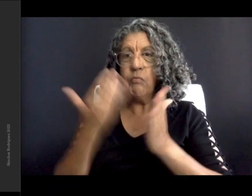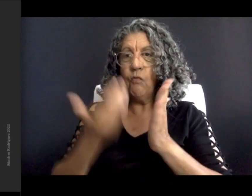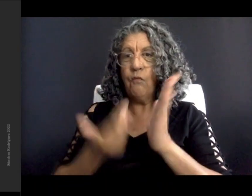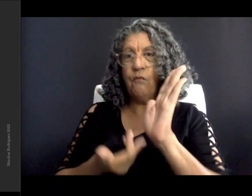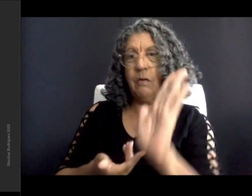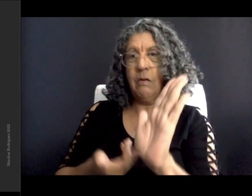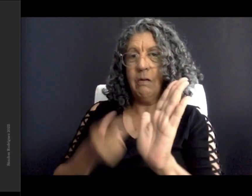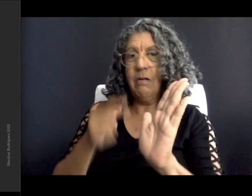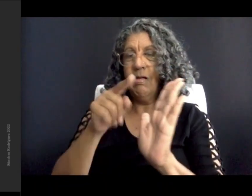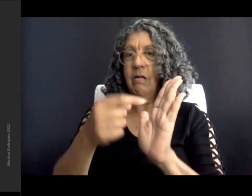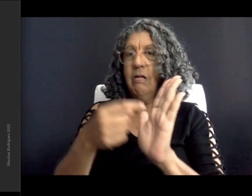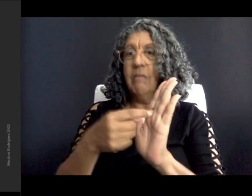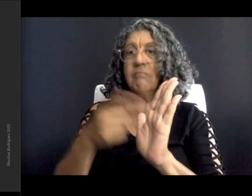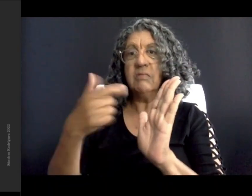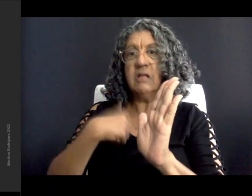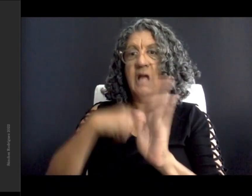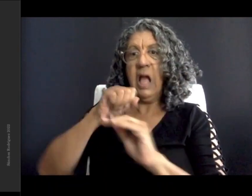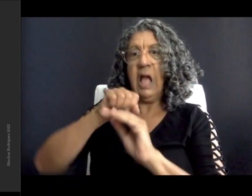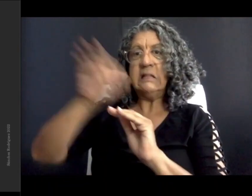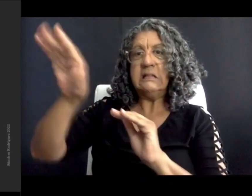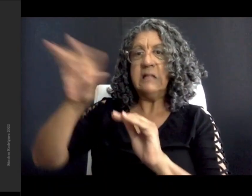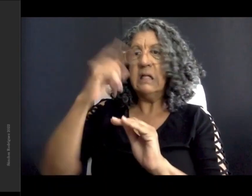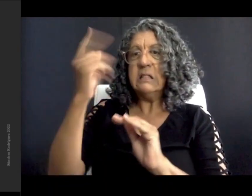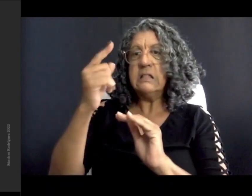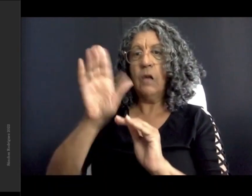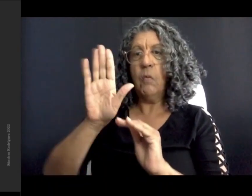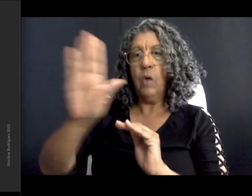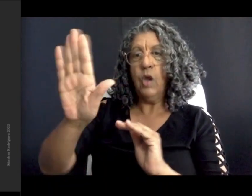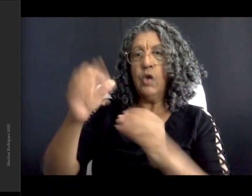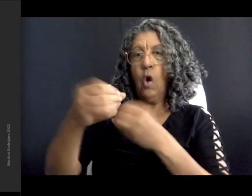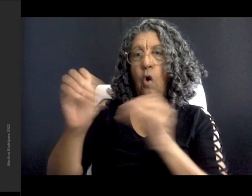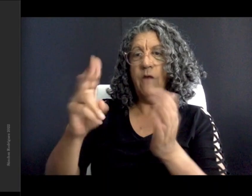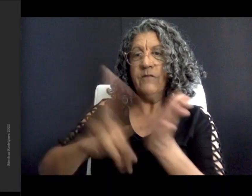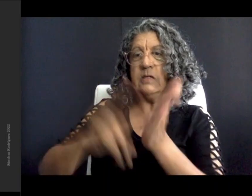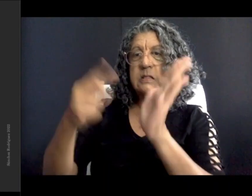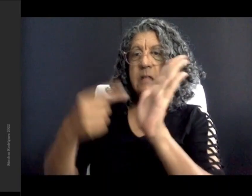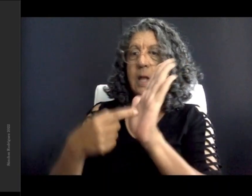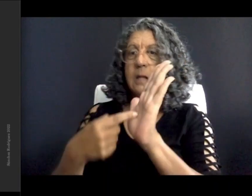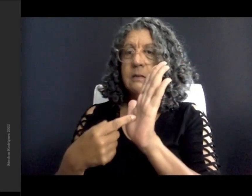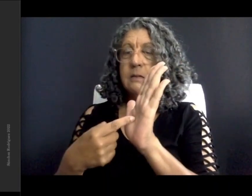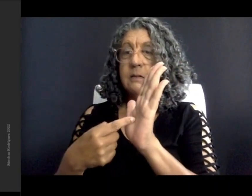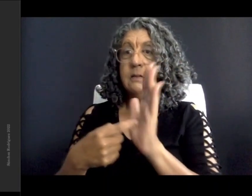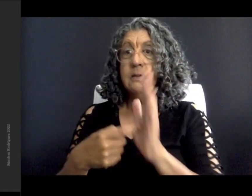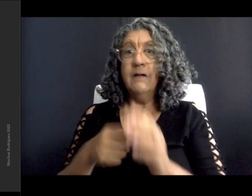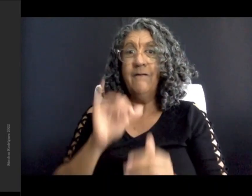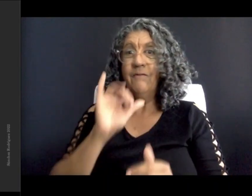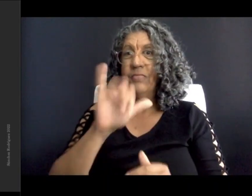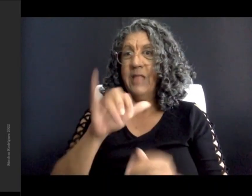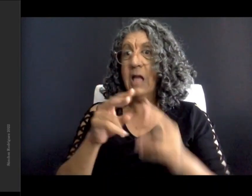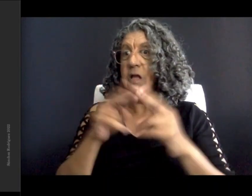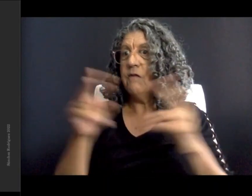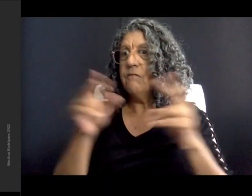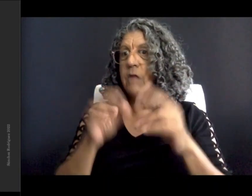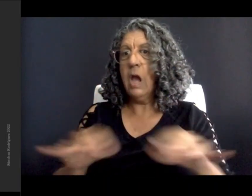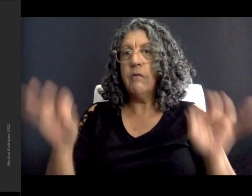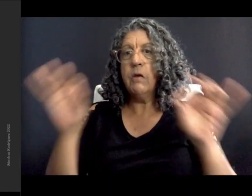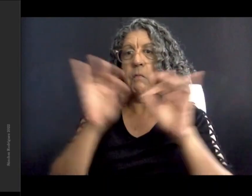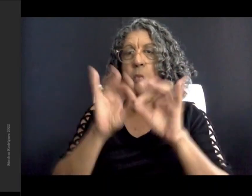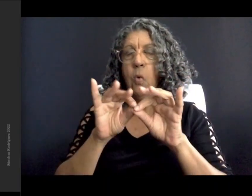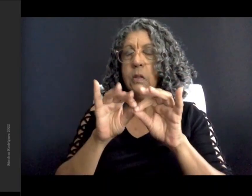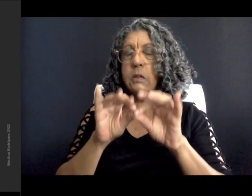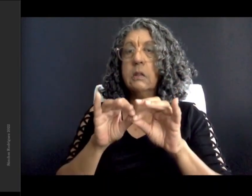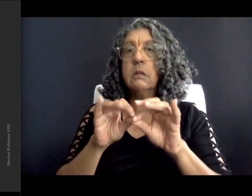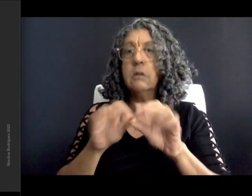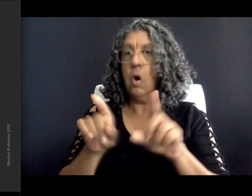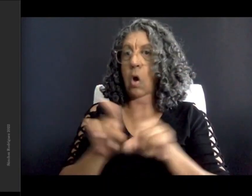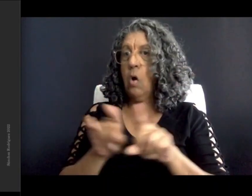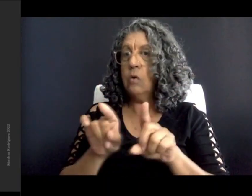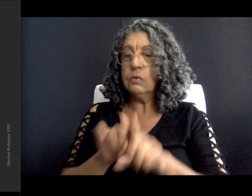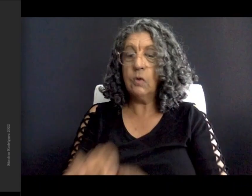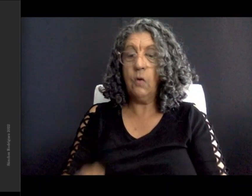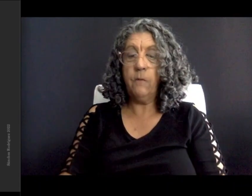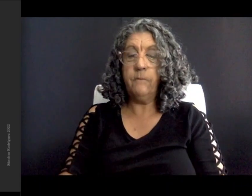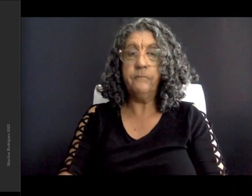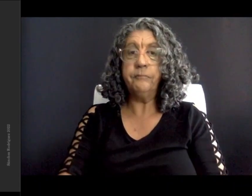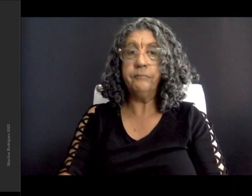have proof that you sent it and someone signed for the letter. This is extremely important.